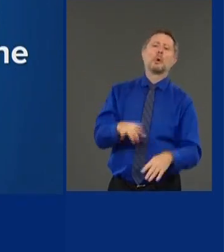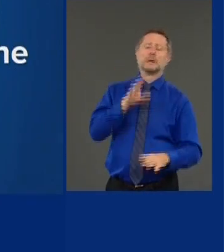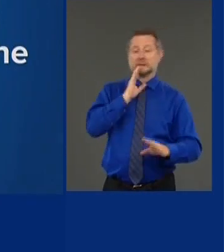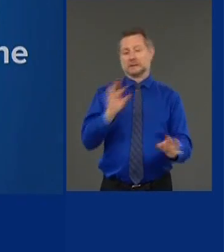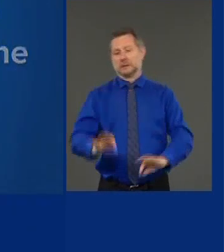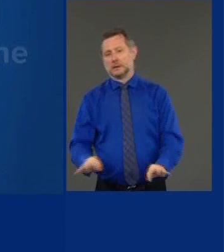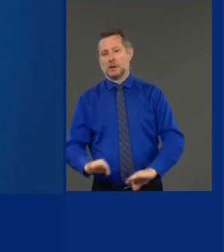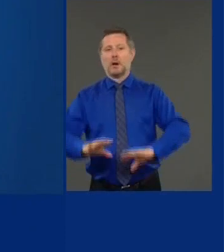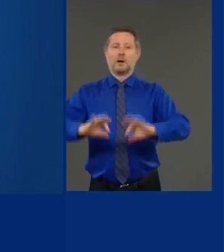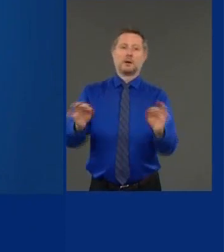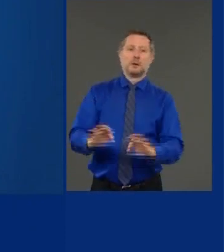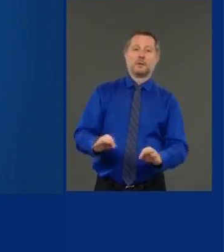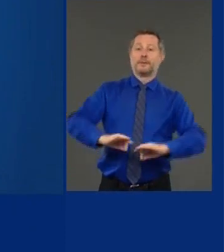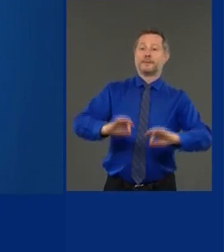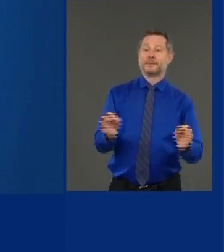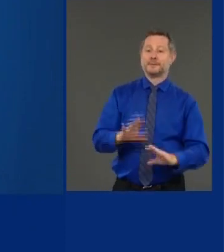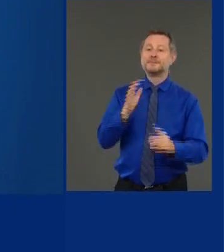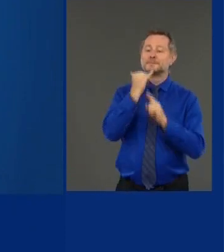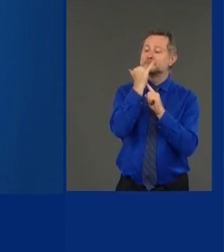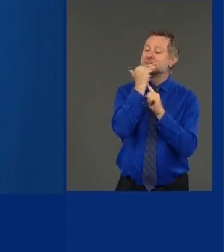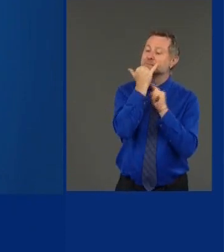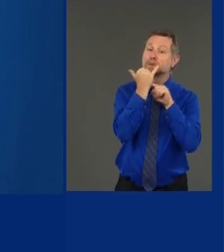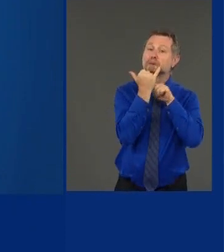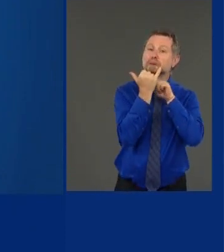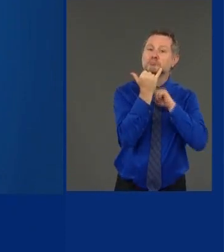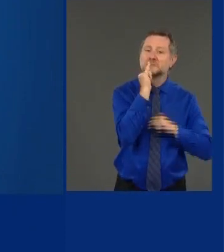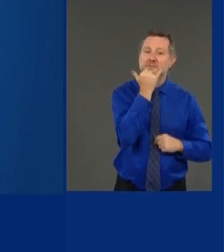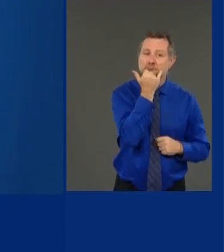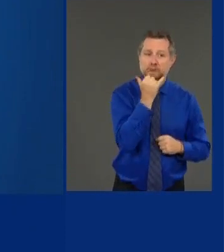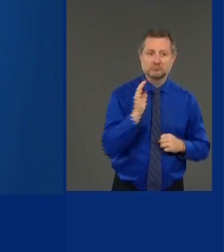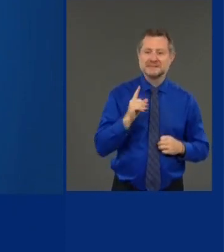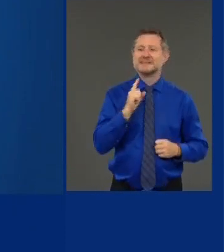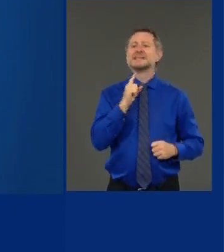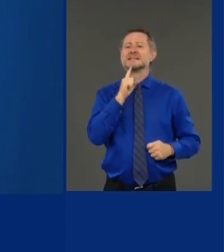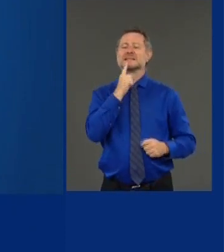THE PRESIDENT. THERE IS NO ISSUE!